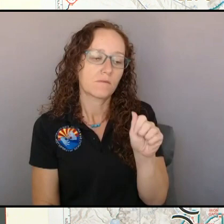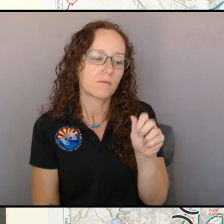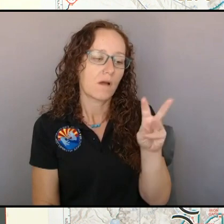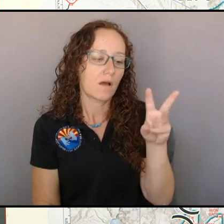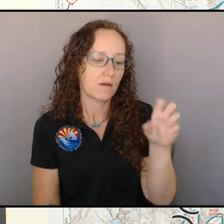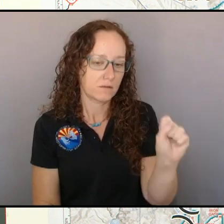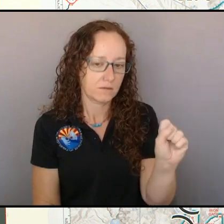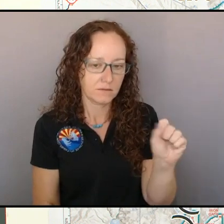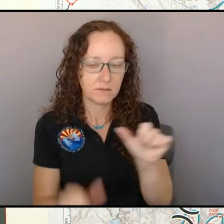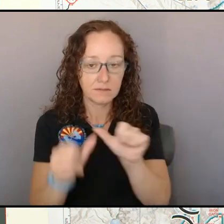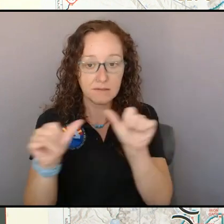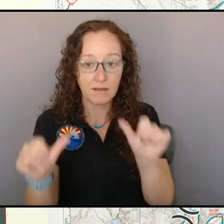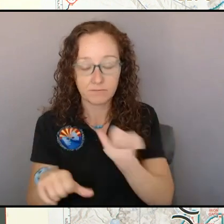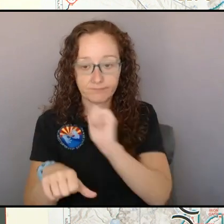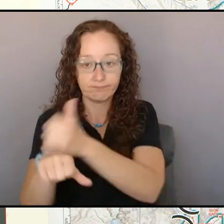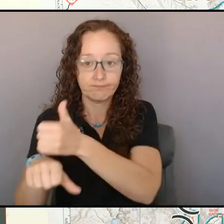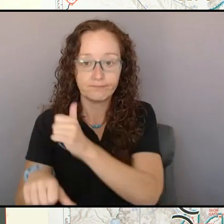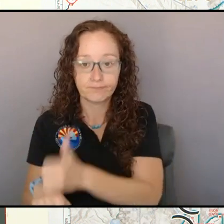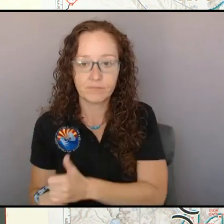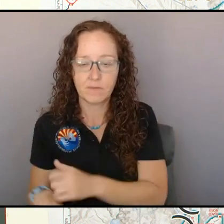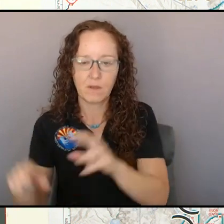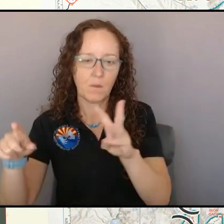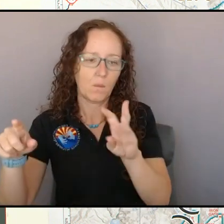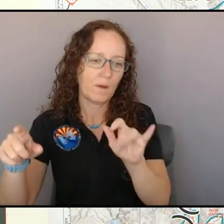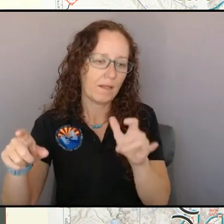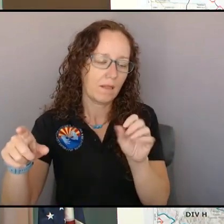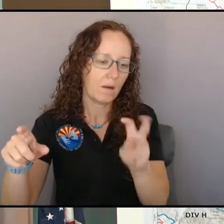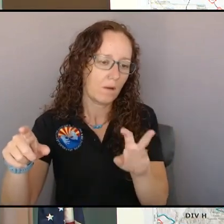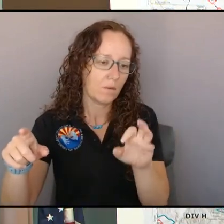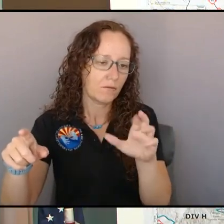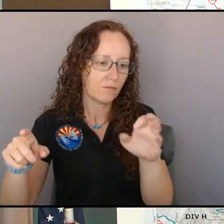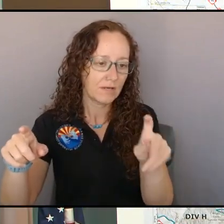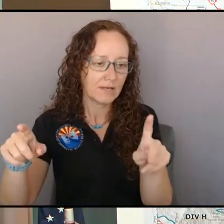like Willow Creek and at Davis Creek over here on the west